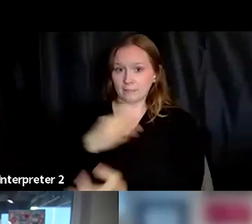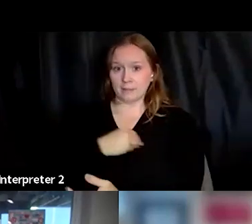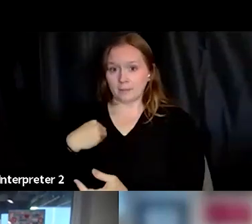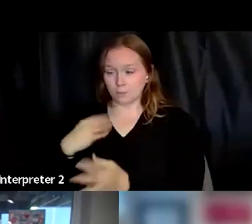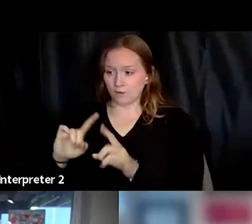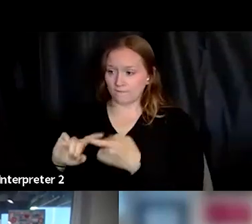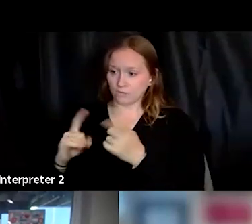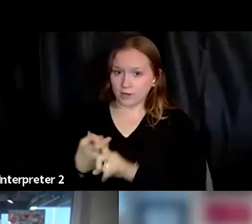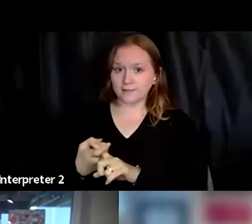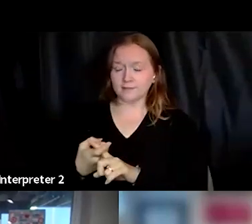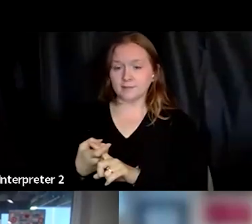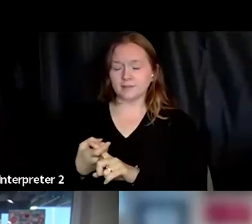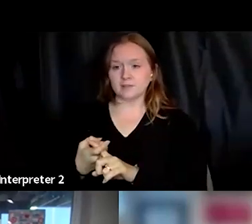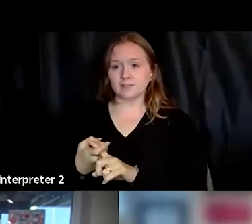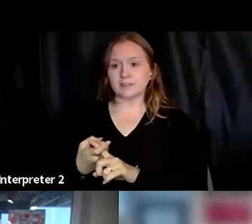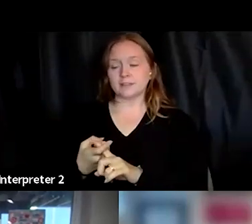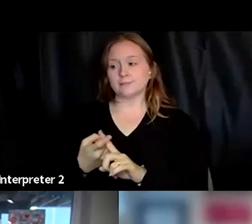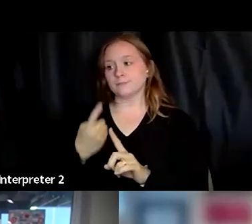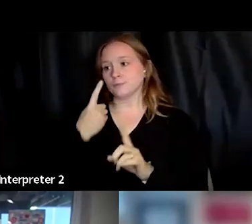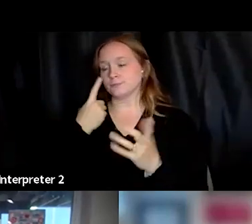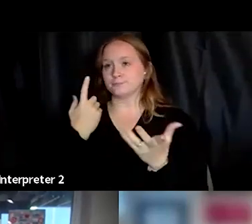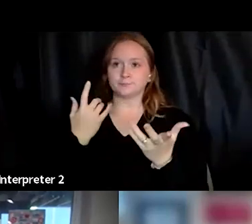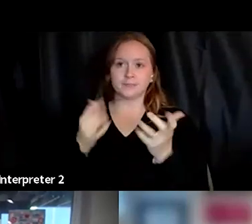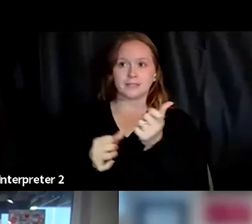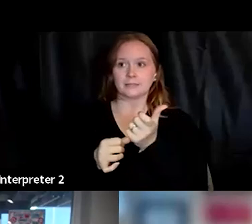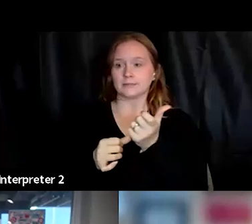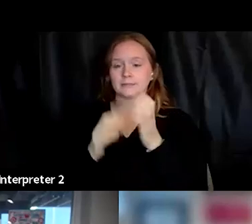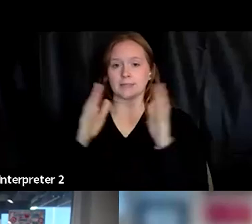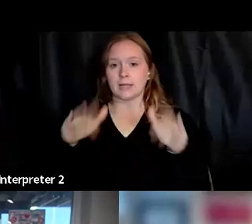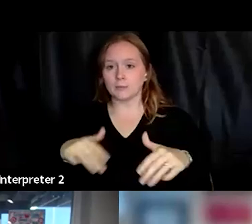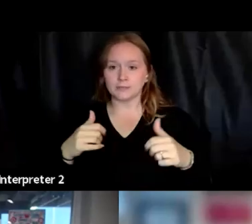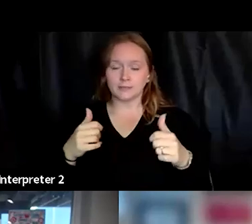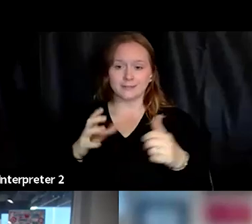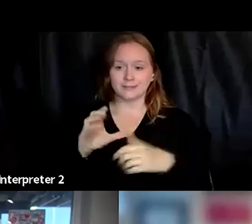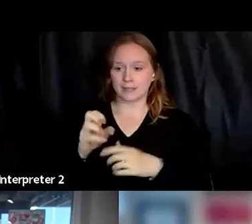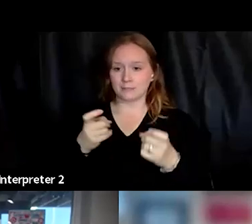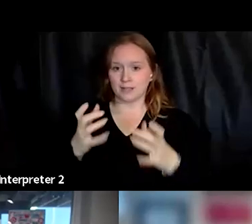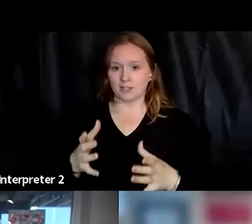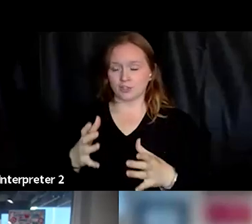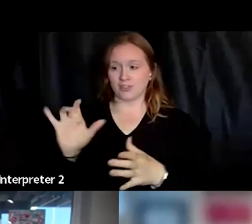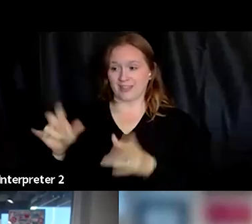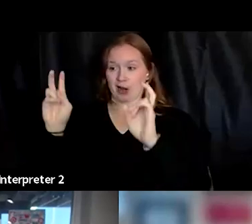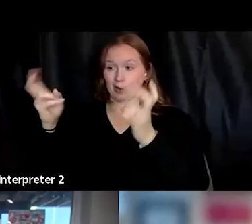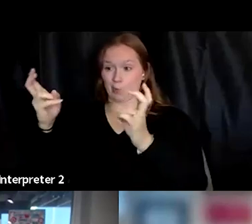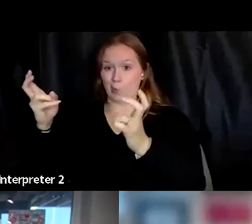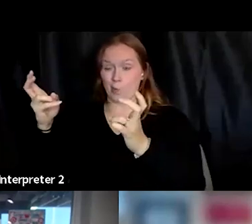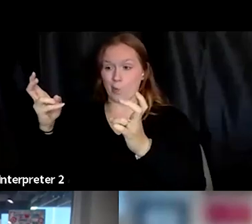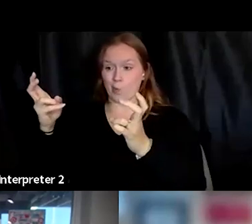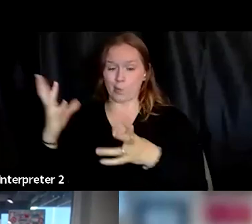or let's say a supportive housing case manager, and get that quote that's really needed to, you know, help visualize